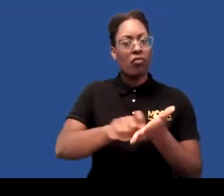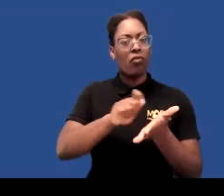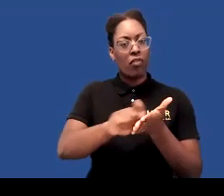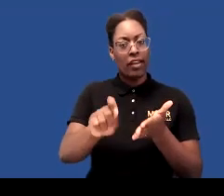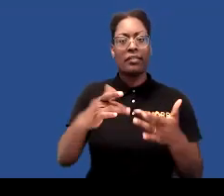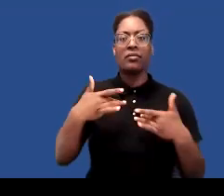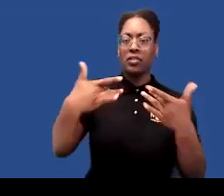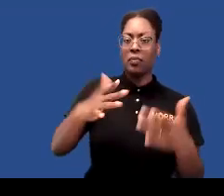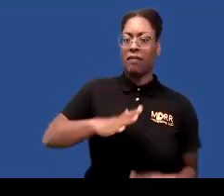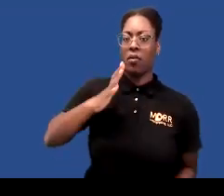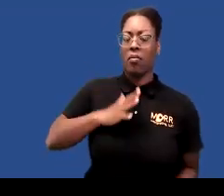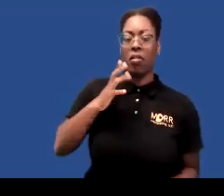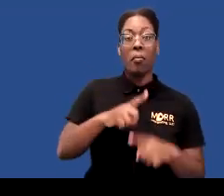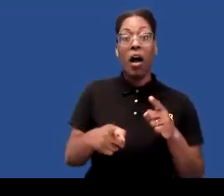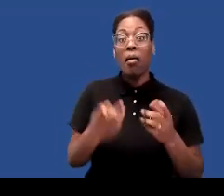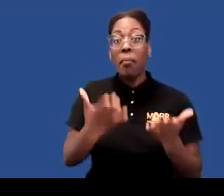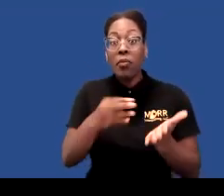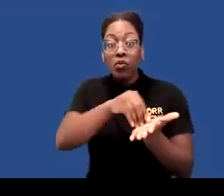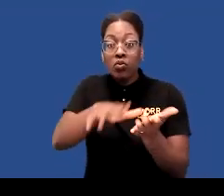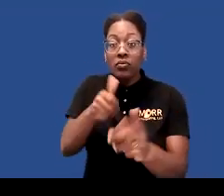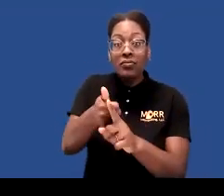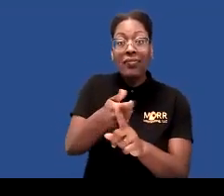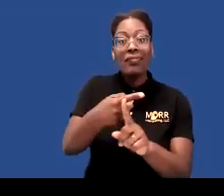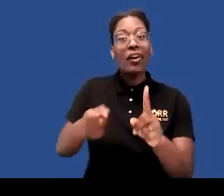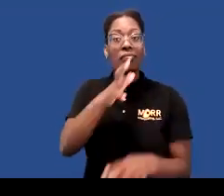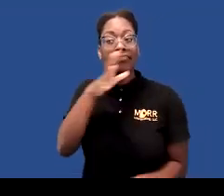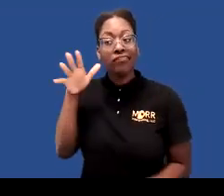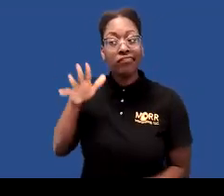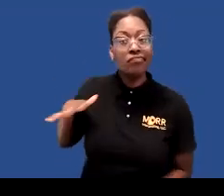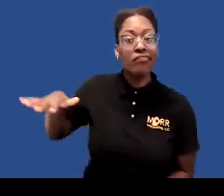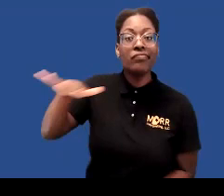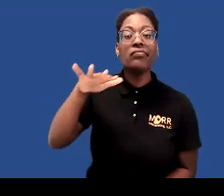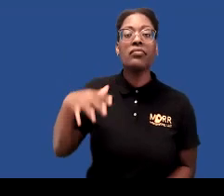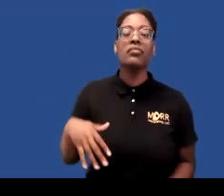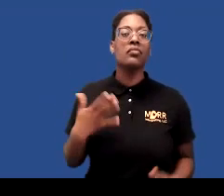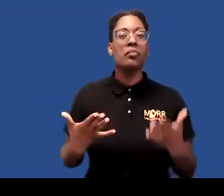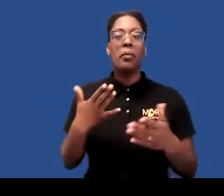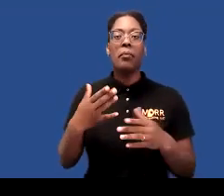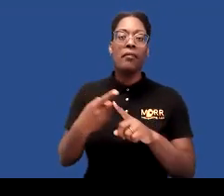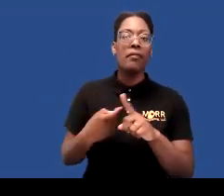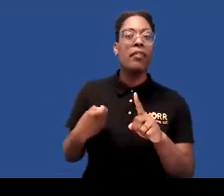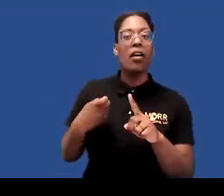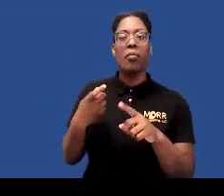or they're coming from maybe a lower socioeconomic background.